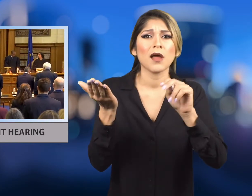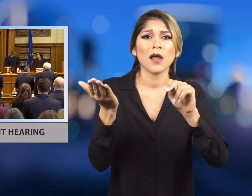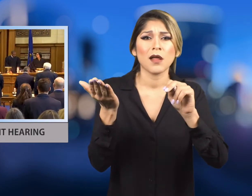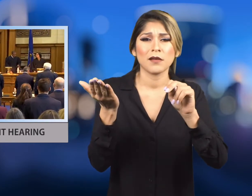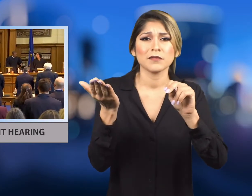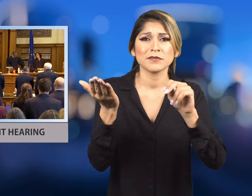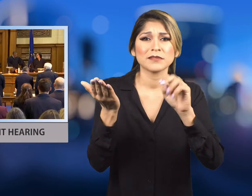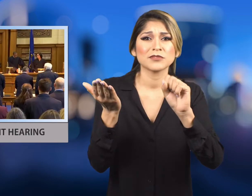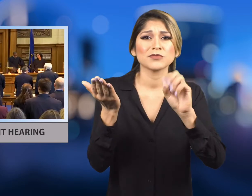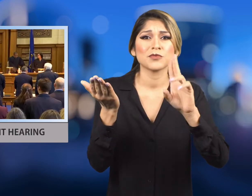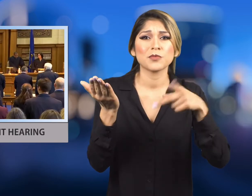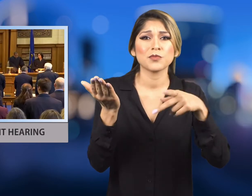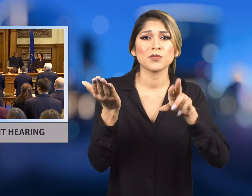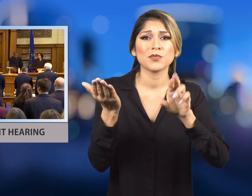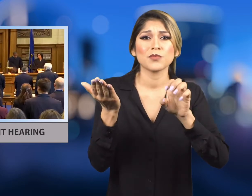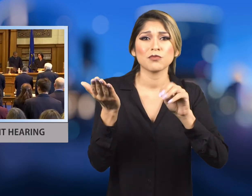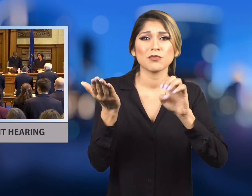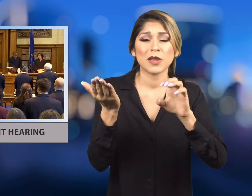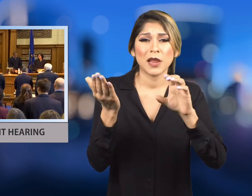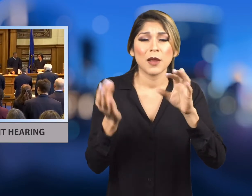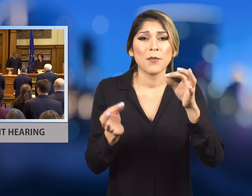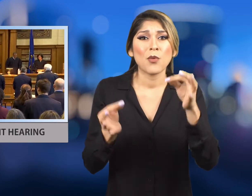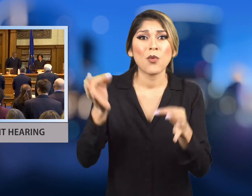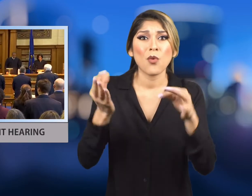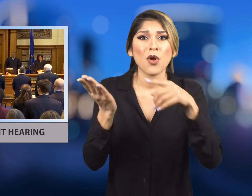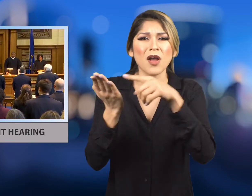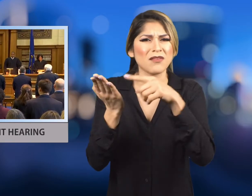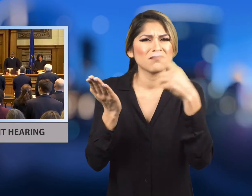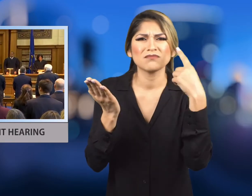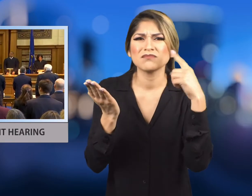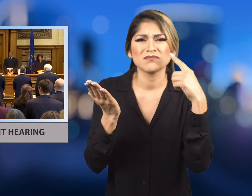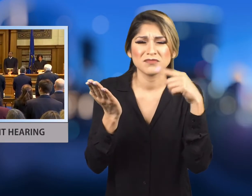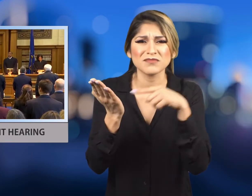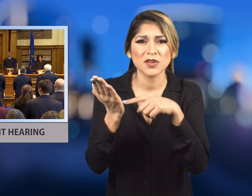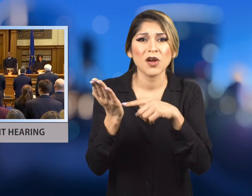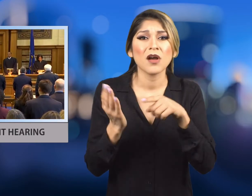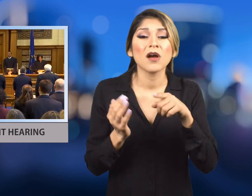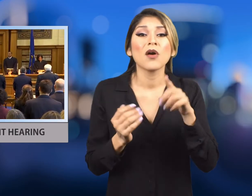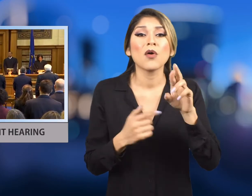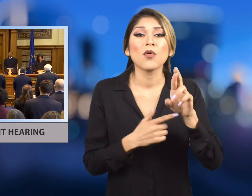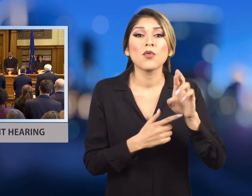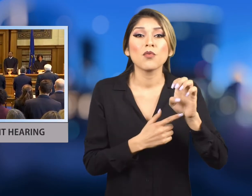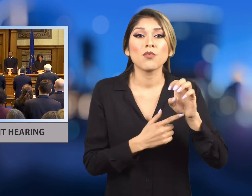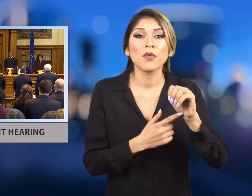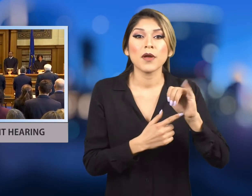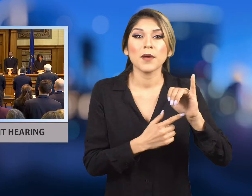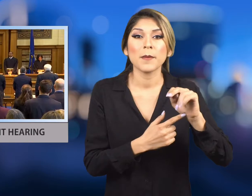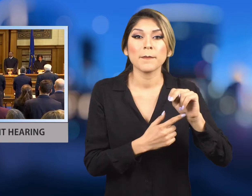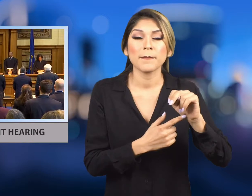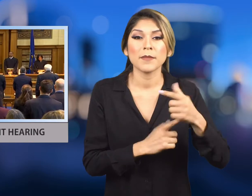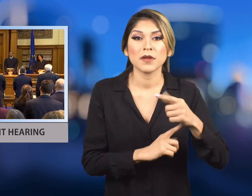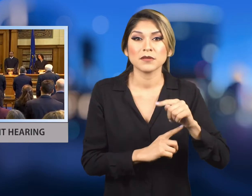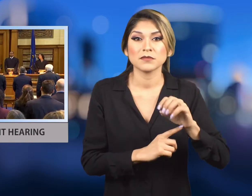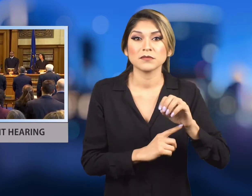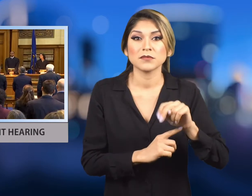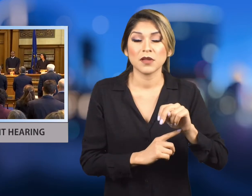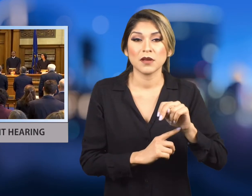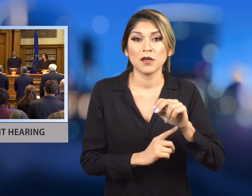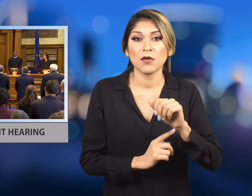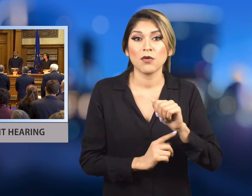Connecticut Supreme Court to reinstate